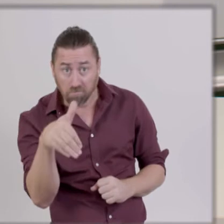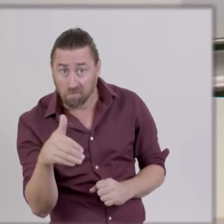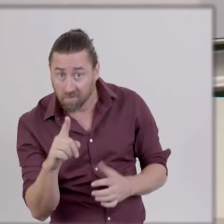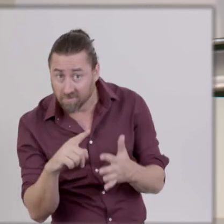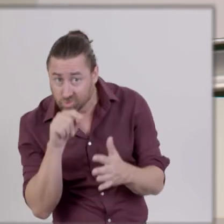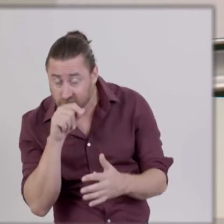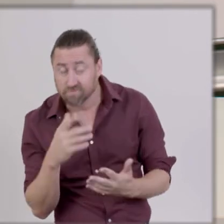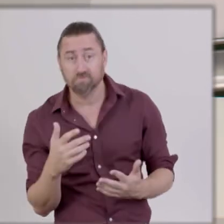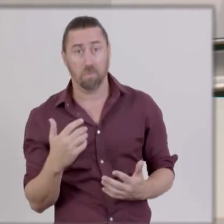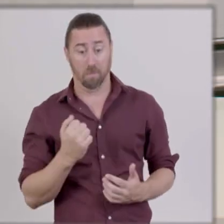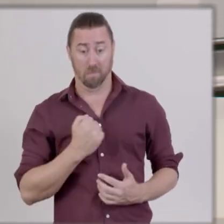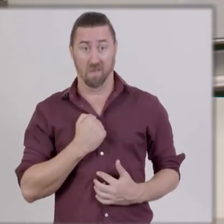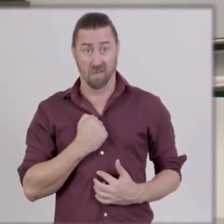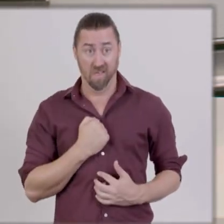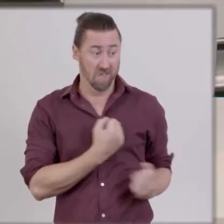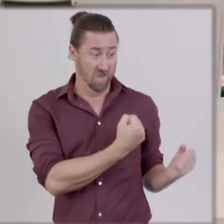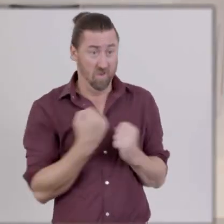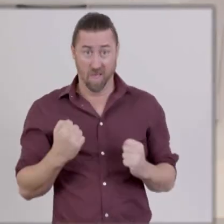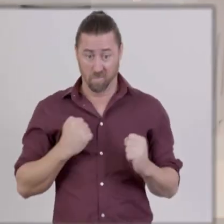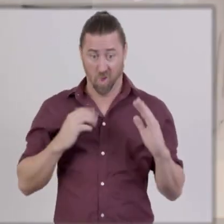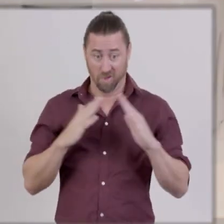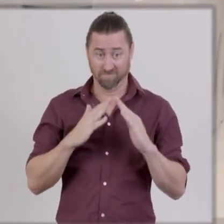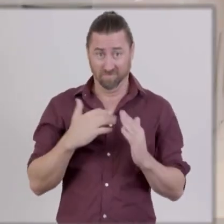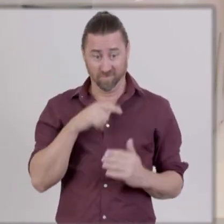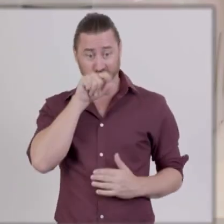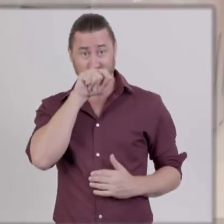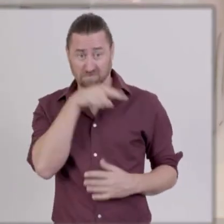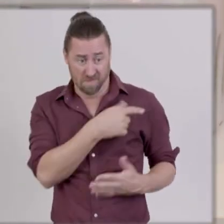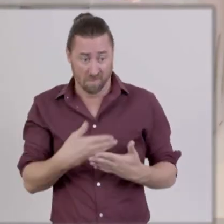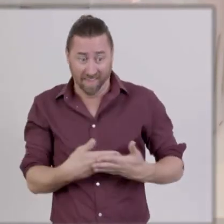These are baby chickens from my own backyard. [chirping]